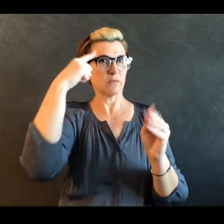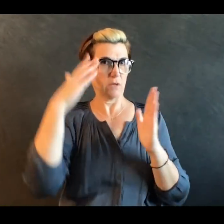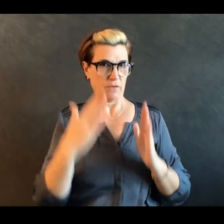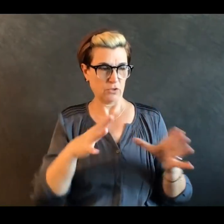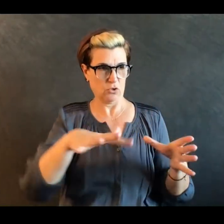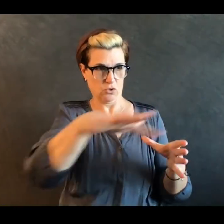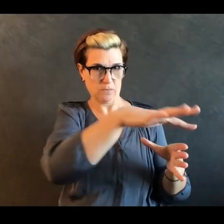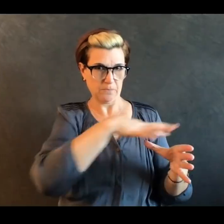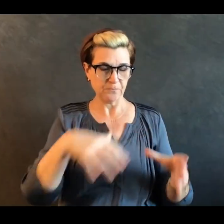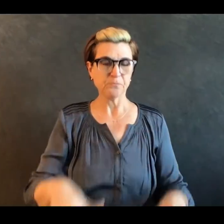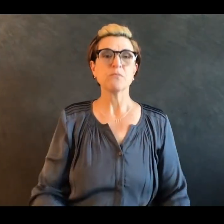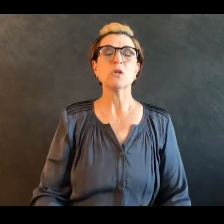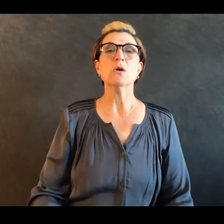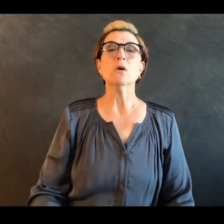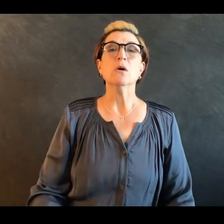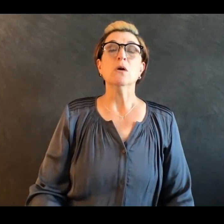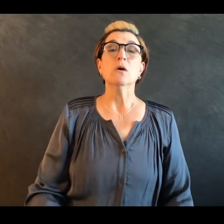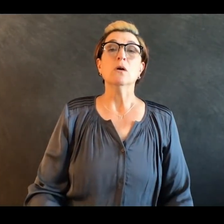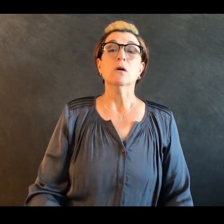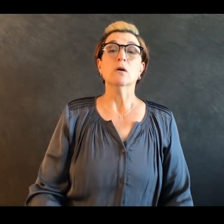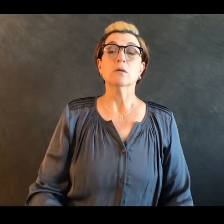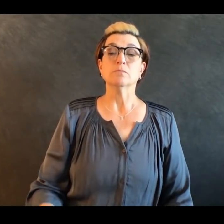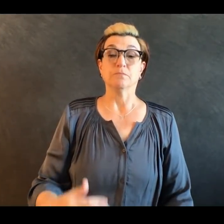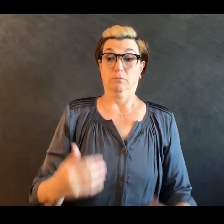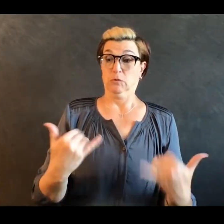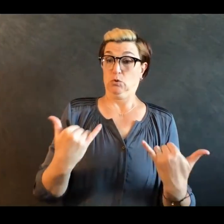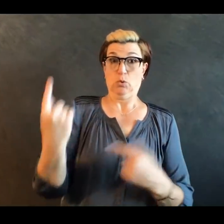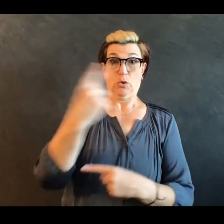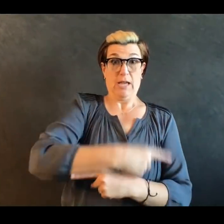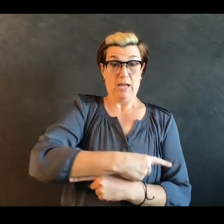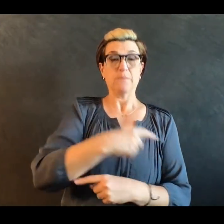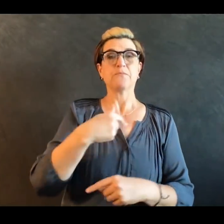spoke with the leaders of many of our nation's most renowned companies and